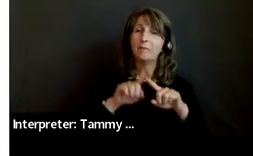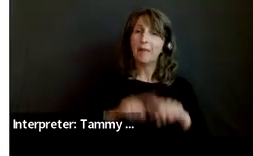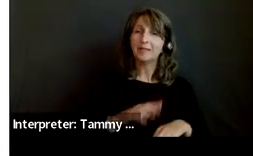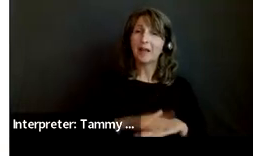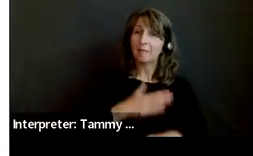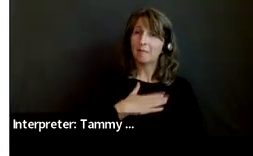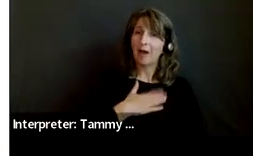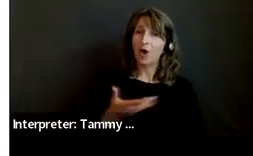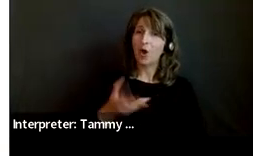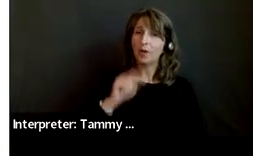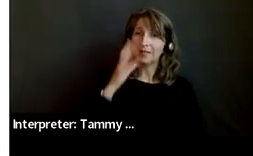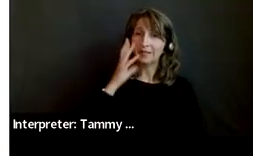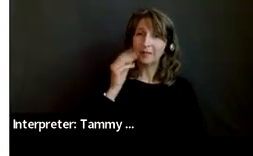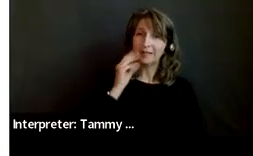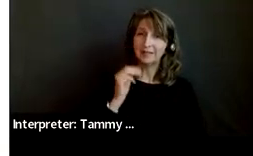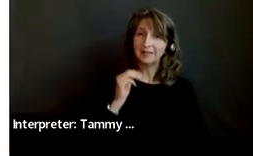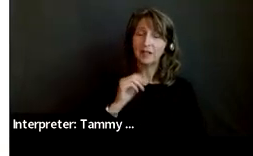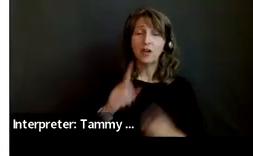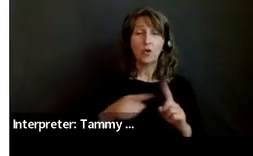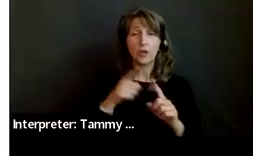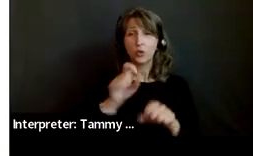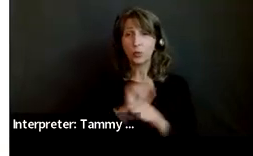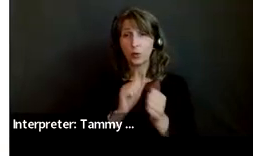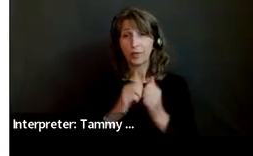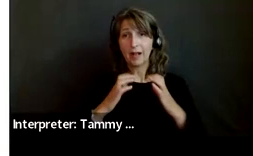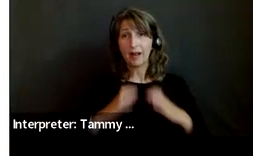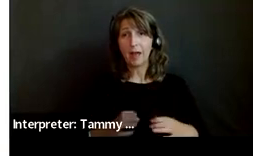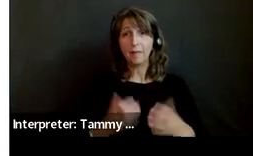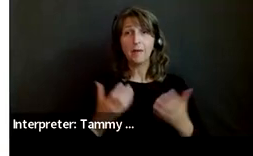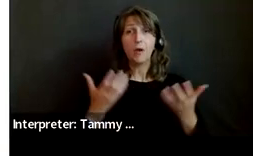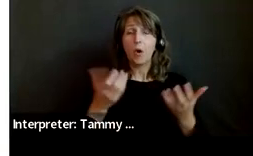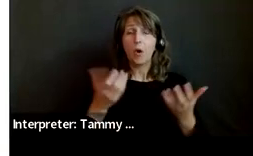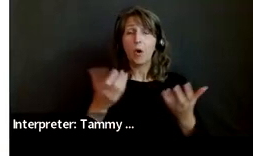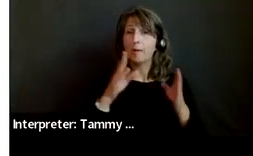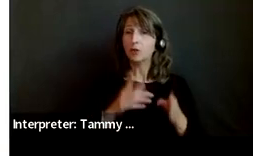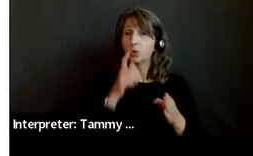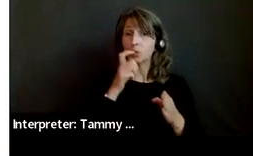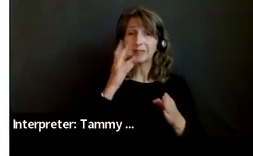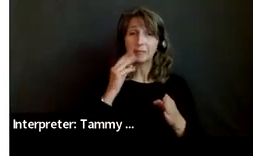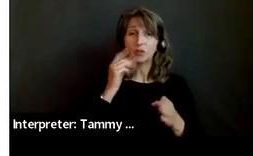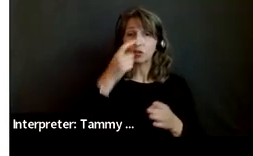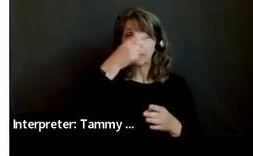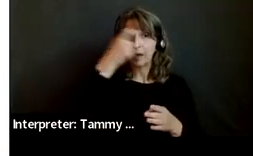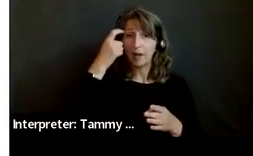When we're working with the client or just supporting someone has been through a trauma, we need to focus on their experience and reactions.